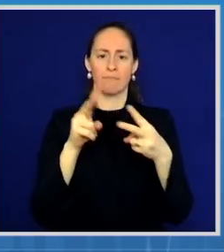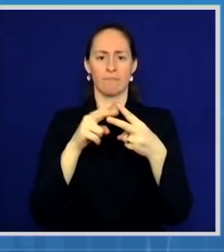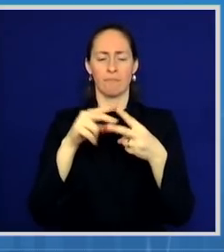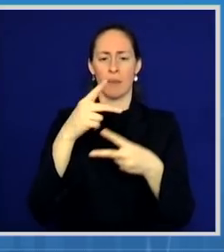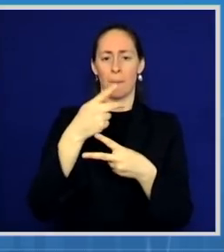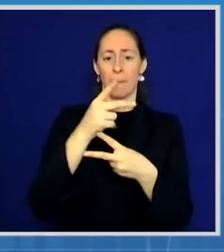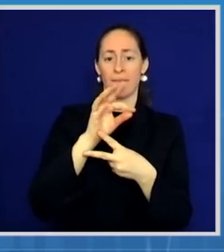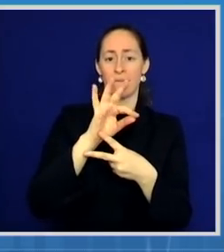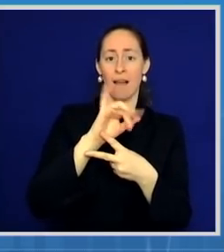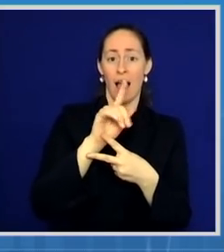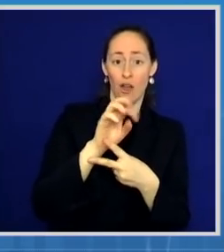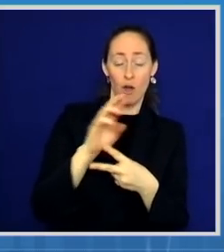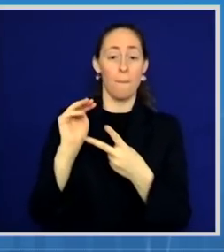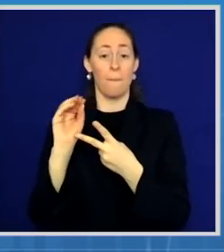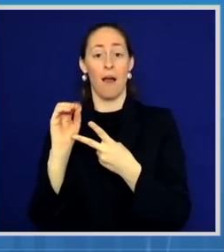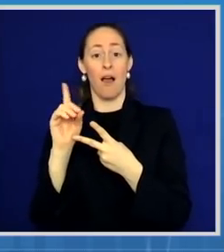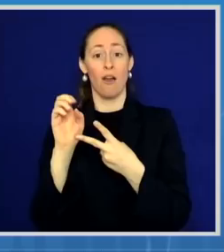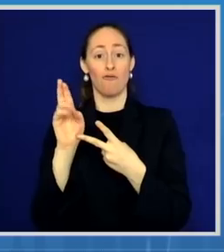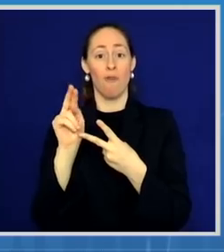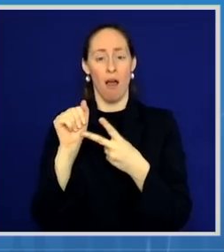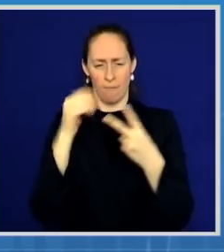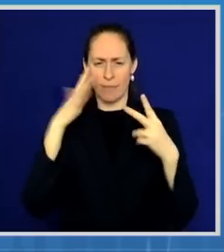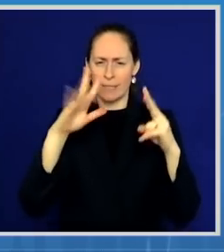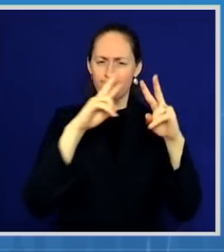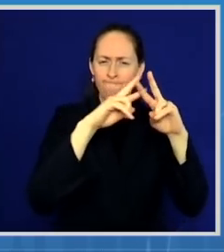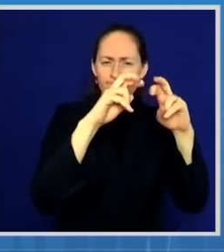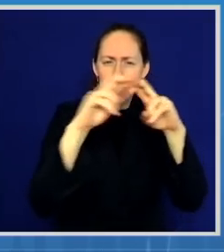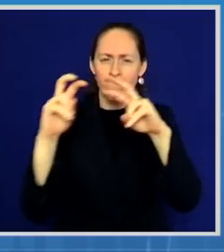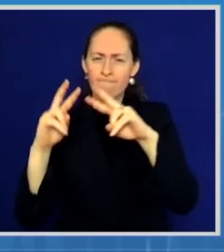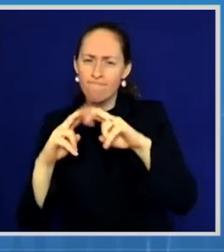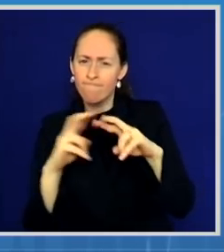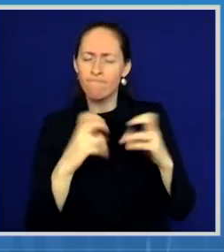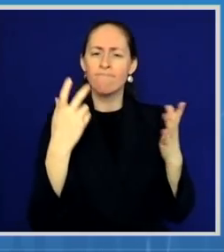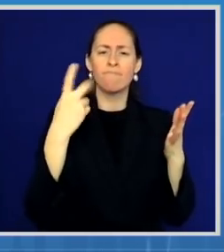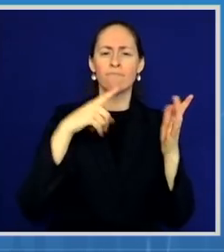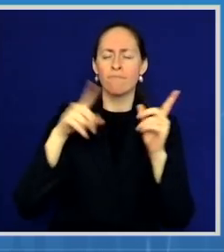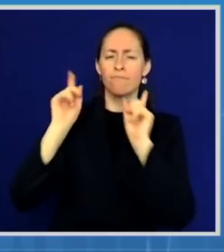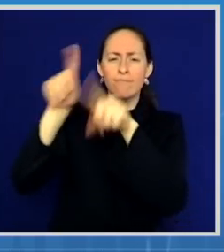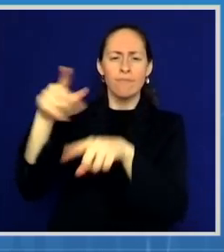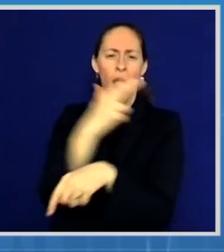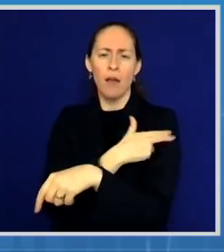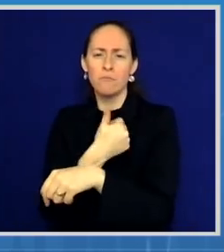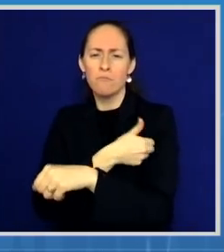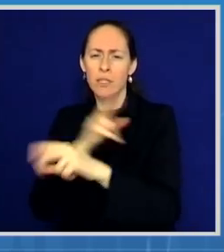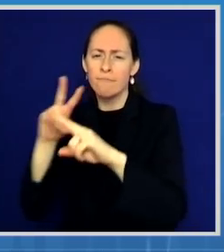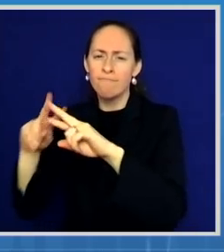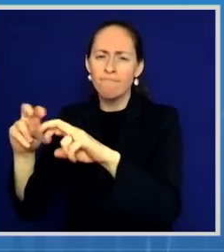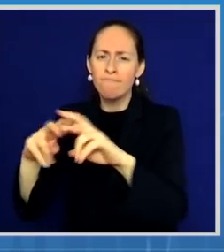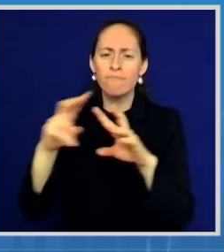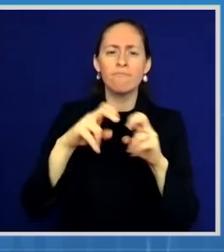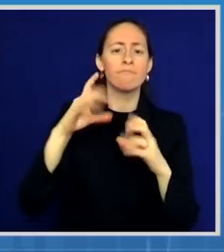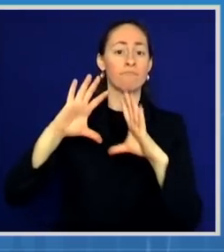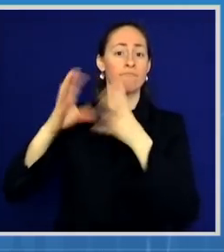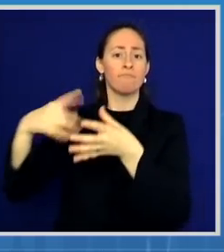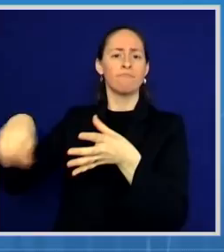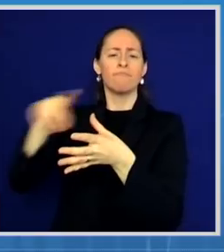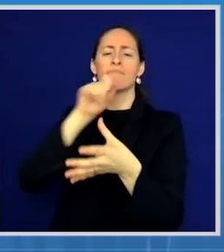This study looked at hospitalization rates among people over the age of 65 and found that fully vaccinated seniors